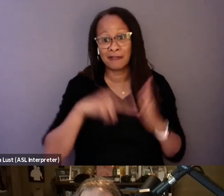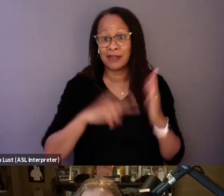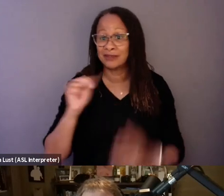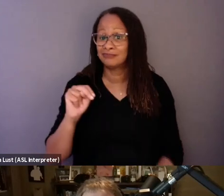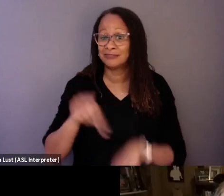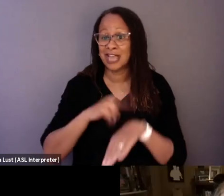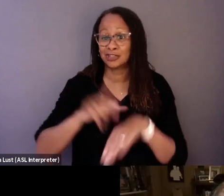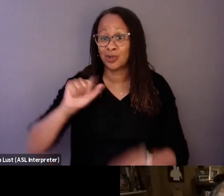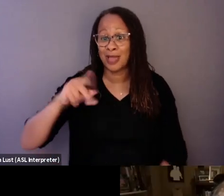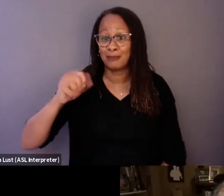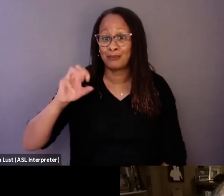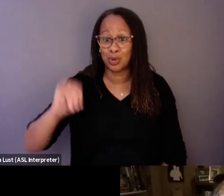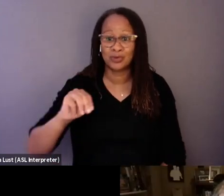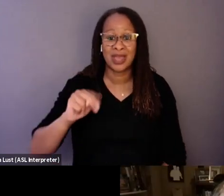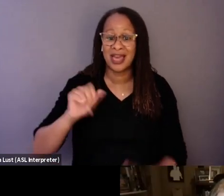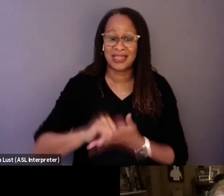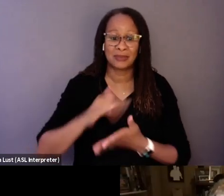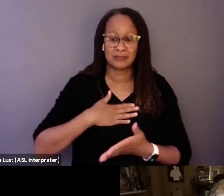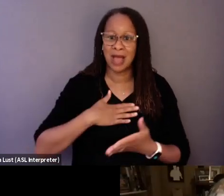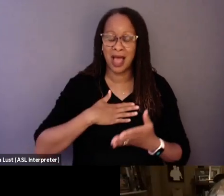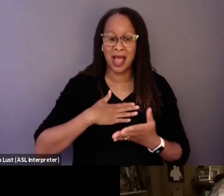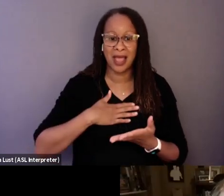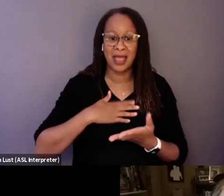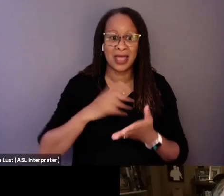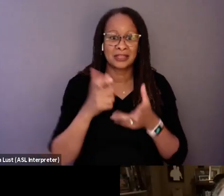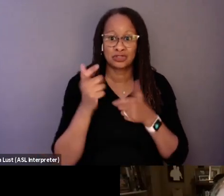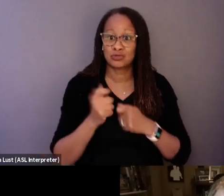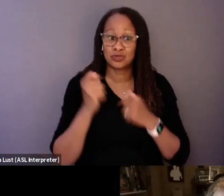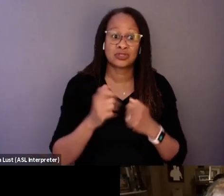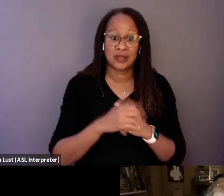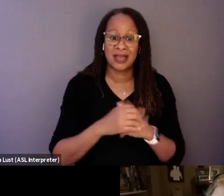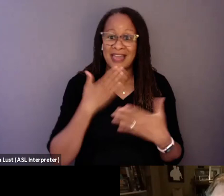And that was my pile and that was my subscription. Thank goodness my parents allowed it.